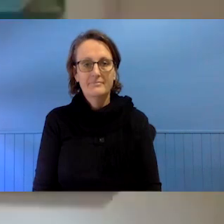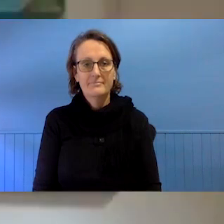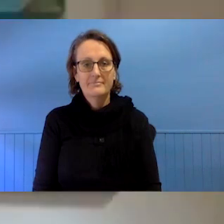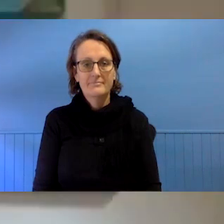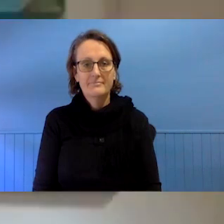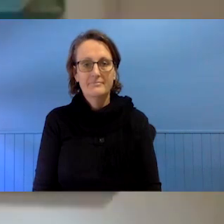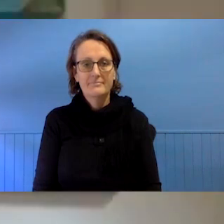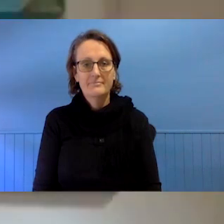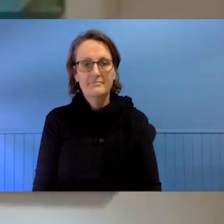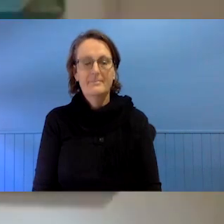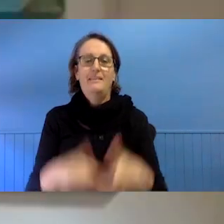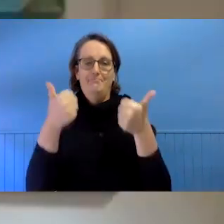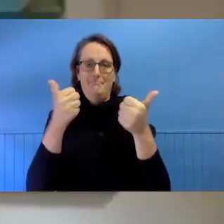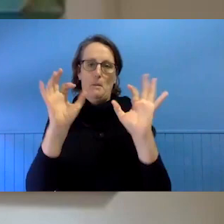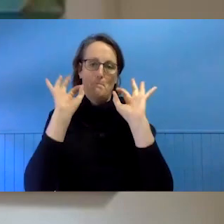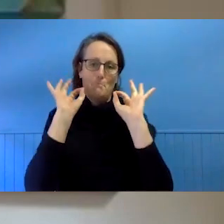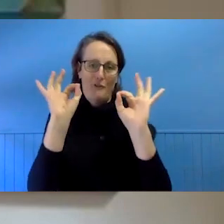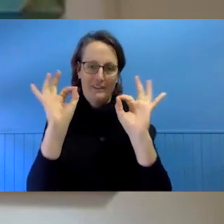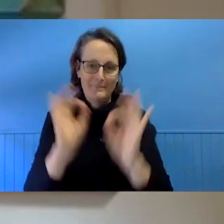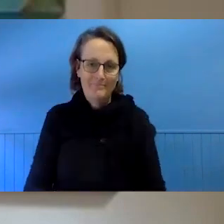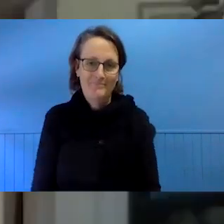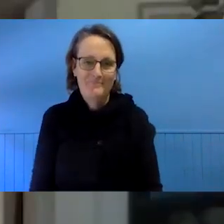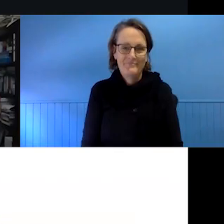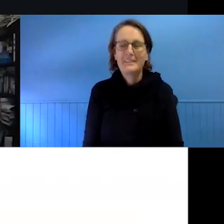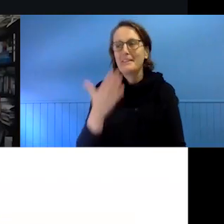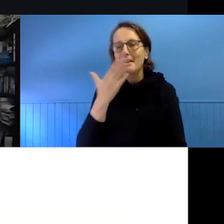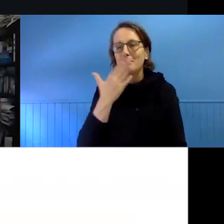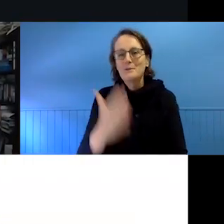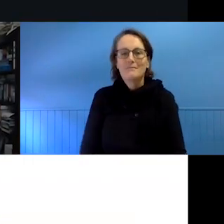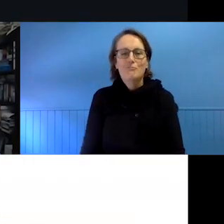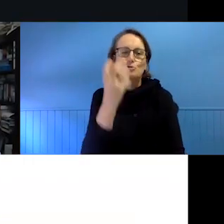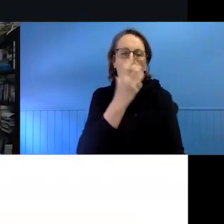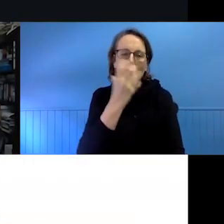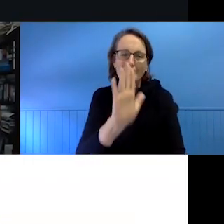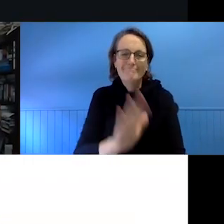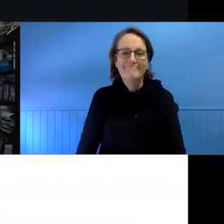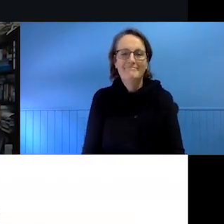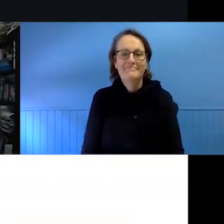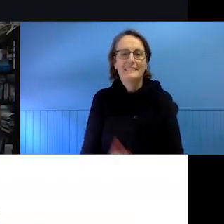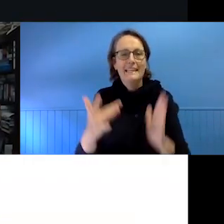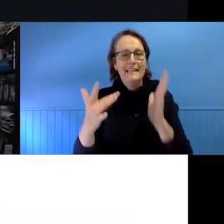Poll give, a bit -- apologise, a bit of tech confusion there.